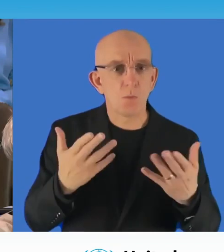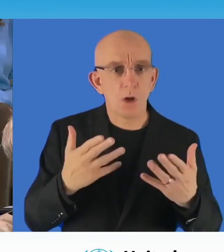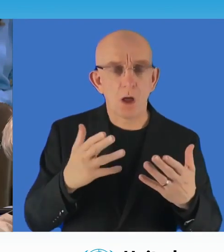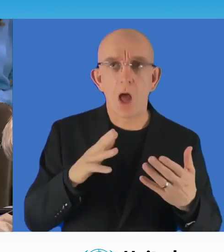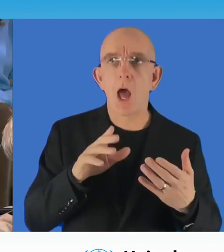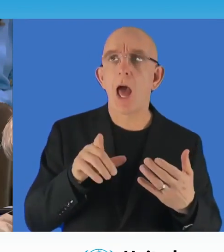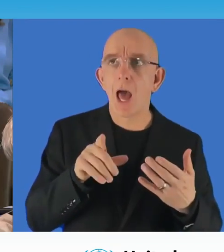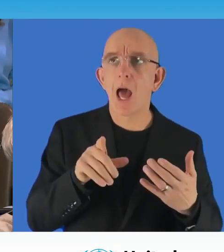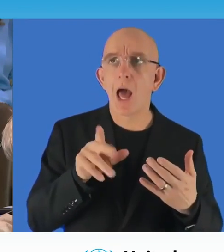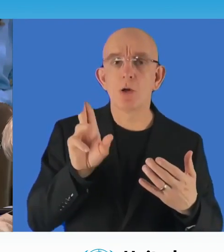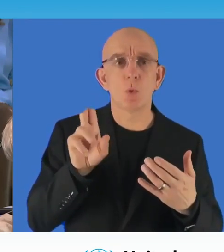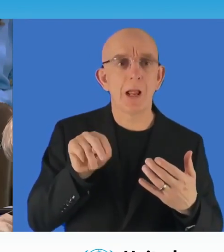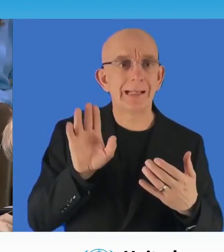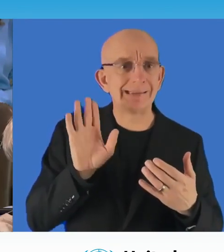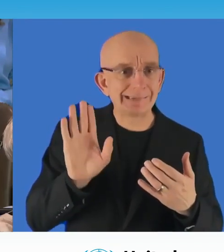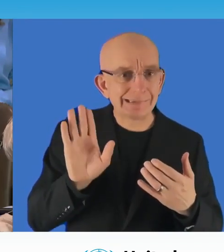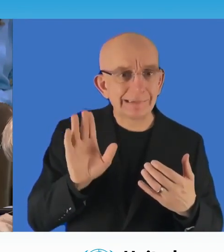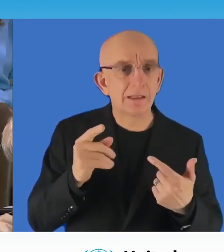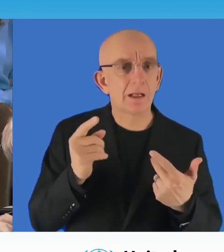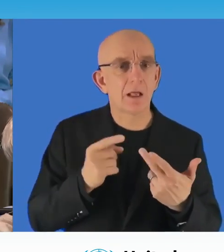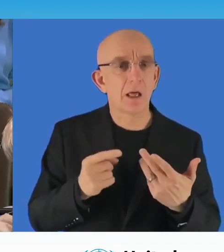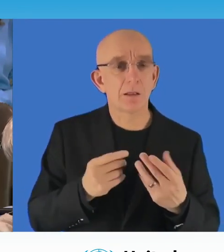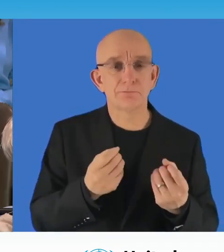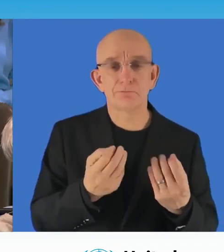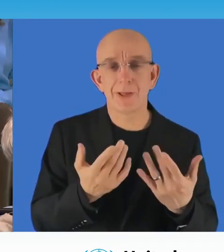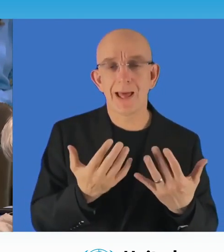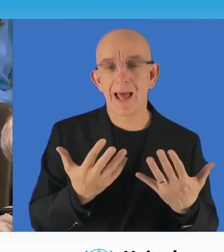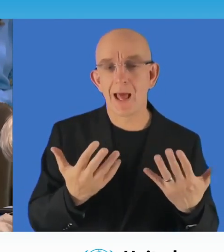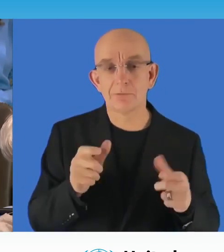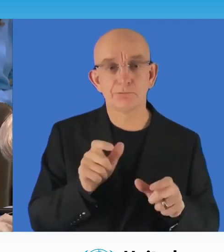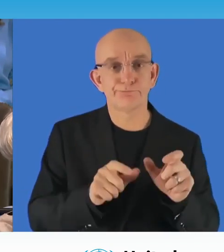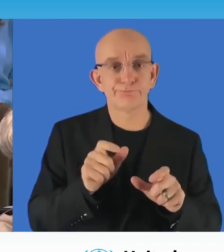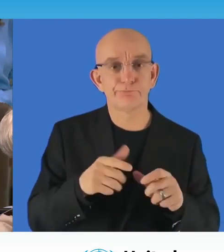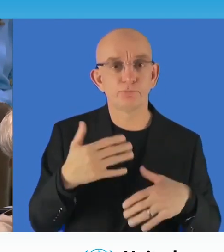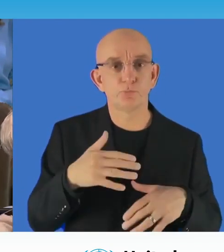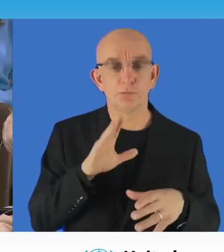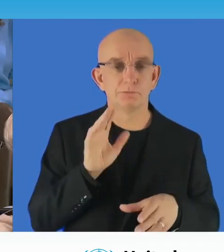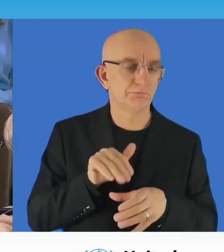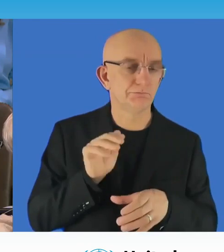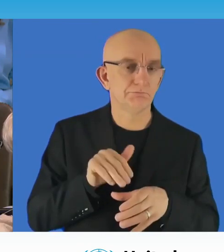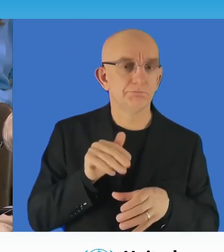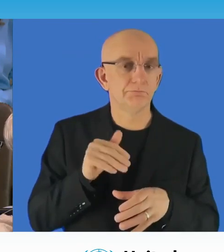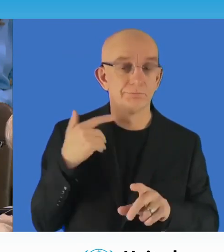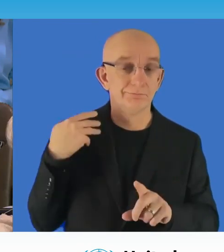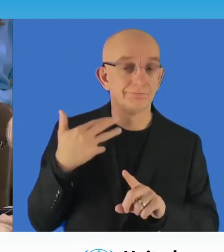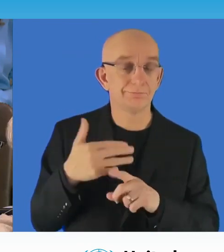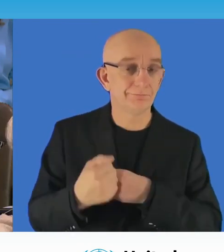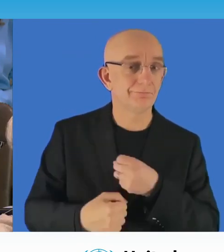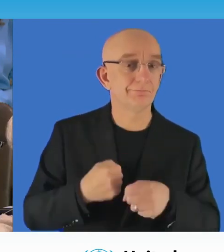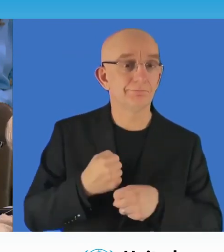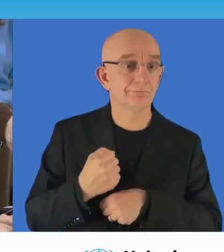World War participate every year in Model United Nations at all educations levels from primary